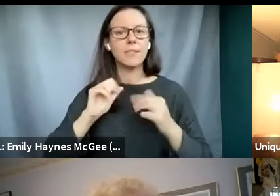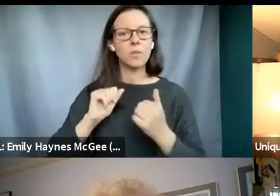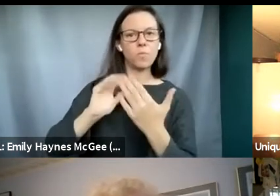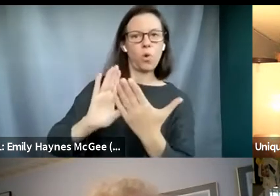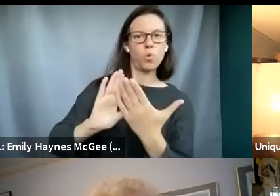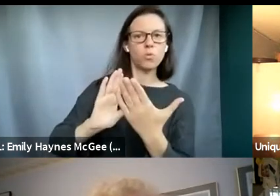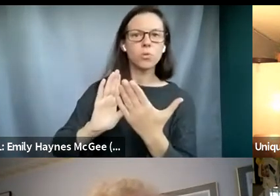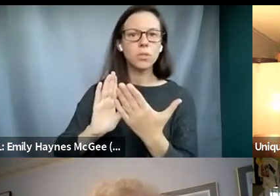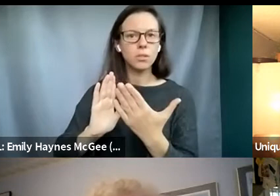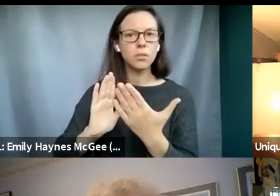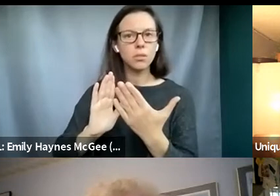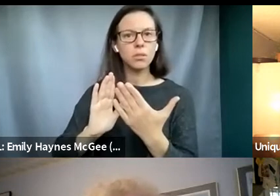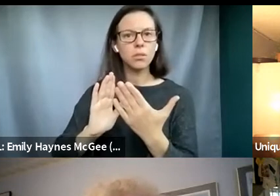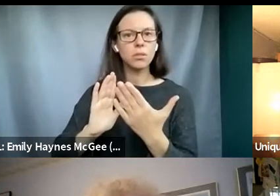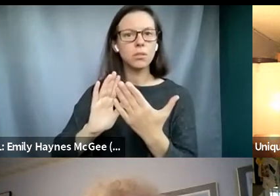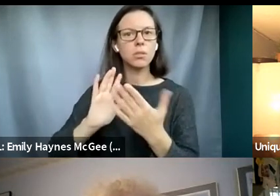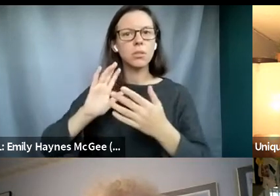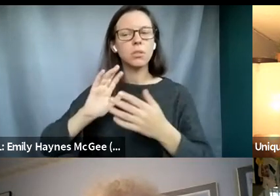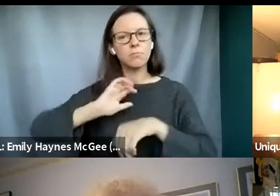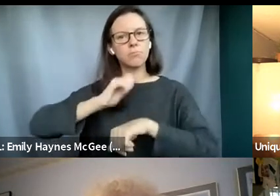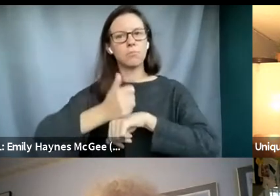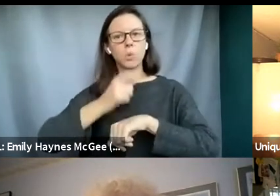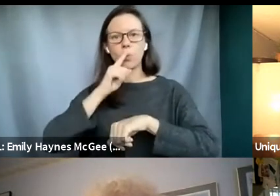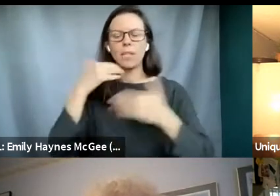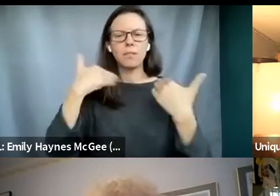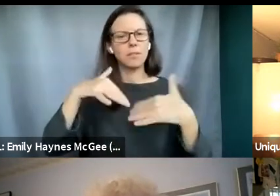work to make a vibrant and different type of program.